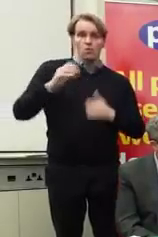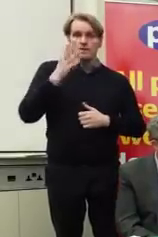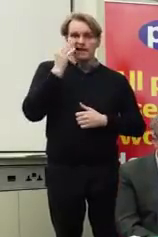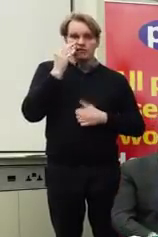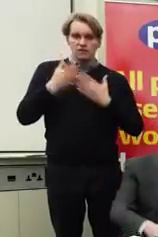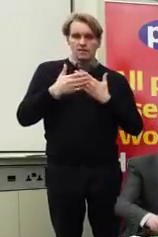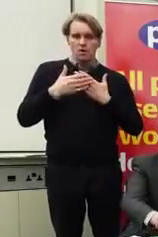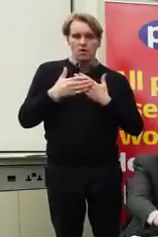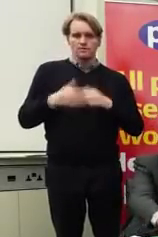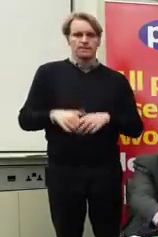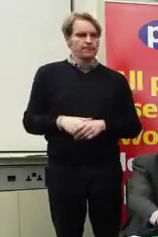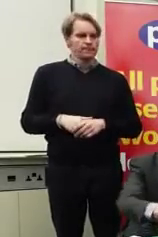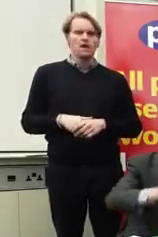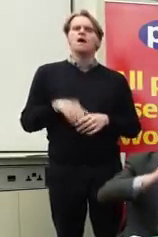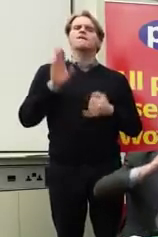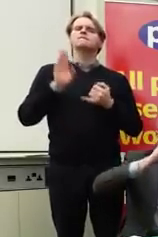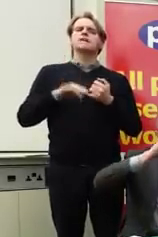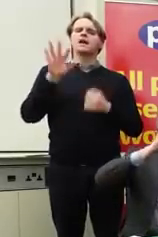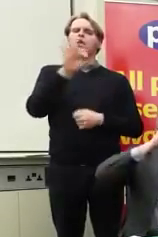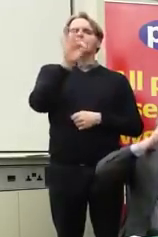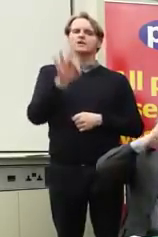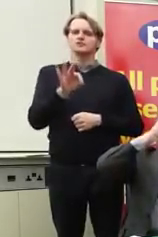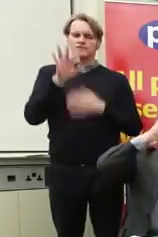final question and it's a question from a member called